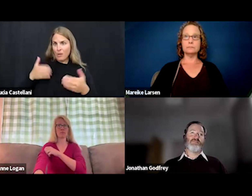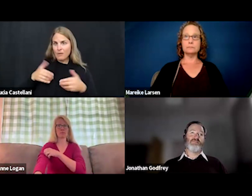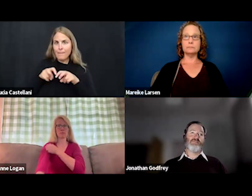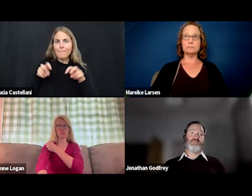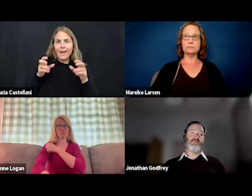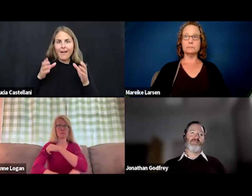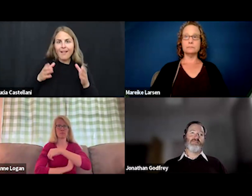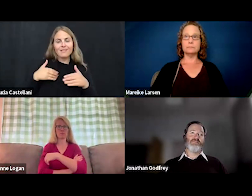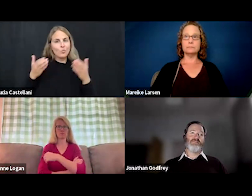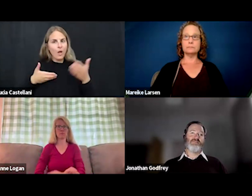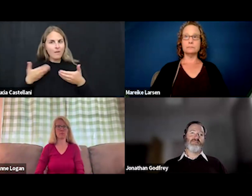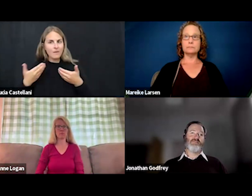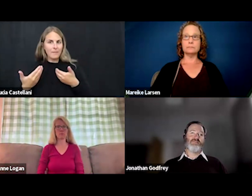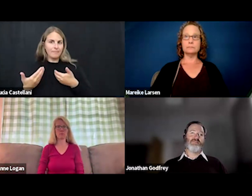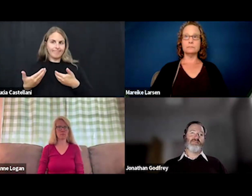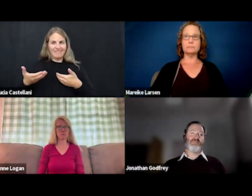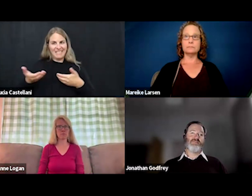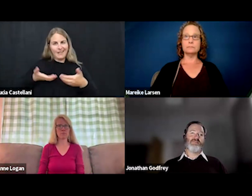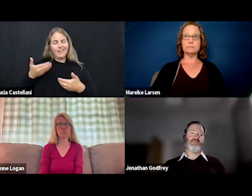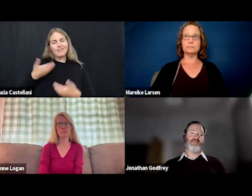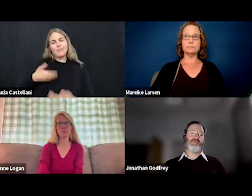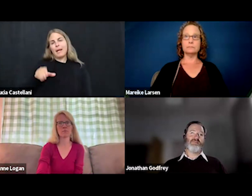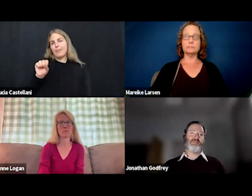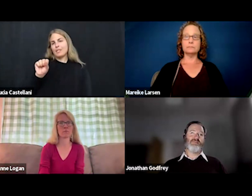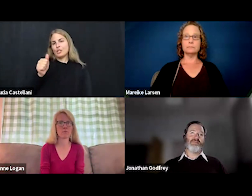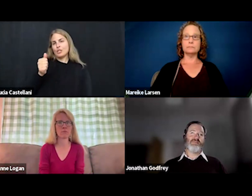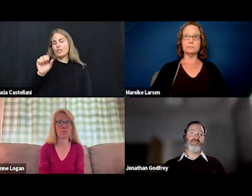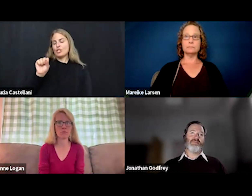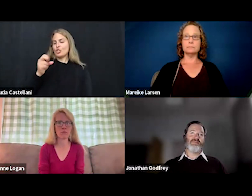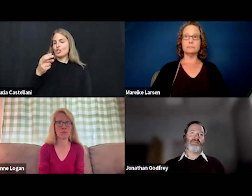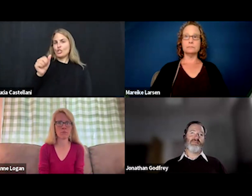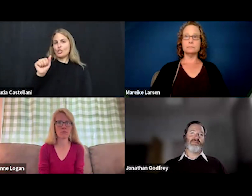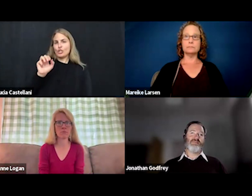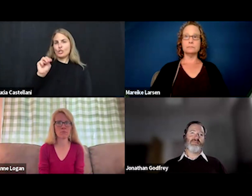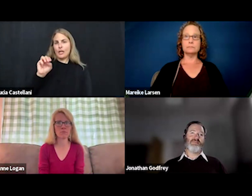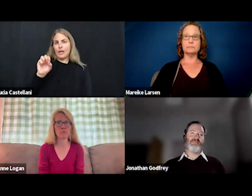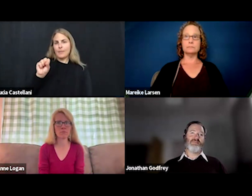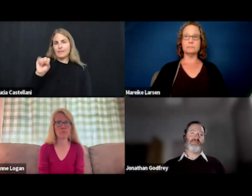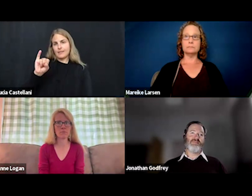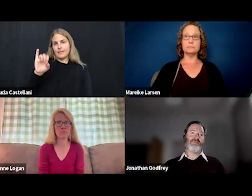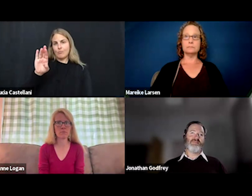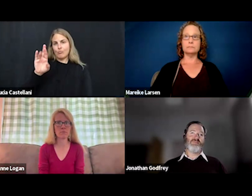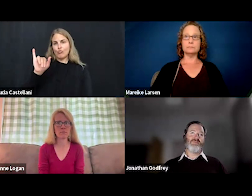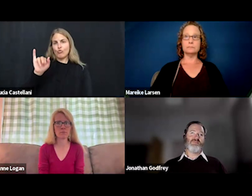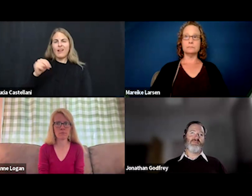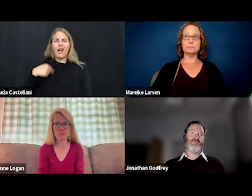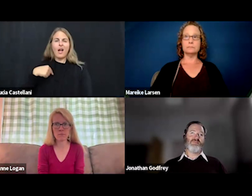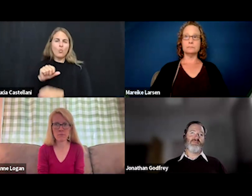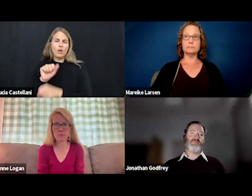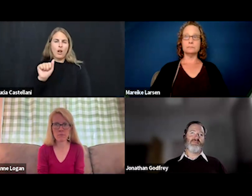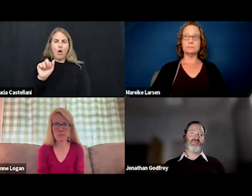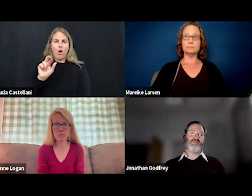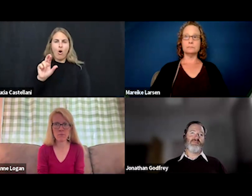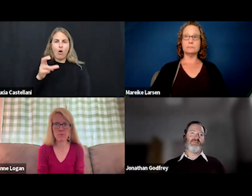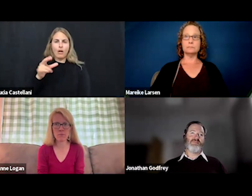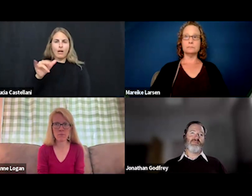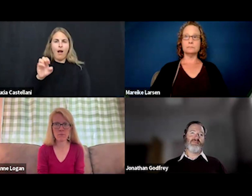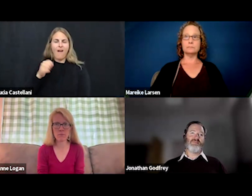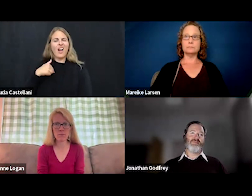My name is Shamsi Brinn. I work at arXiv. I do user experience. And I just wanted to share a little bit